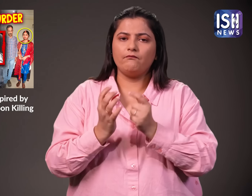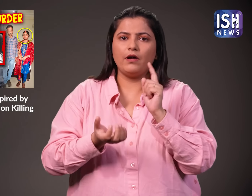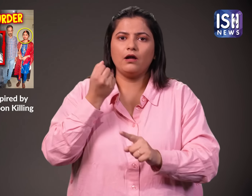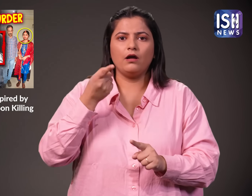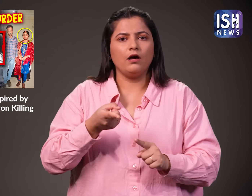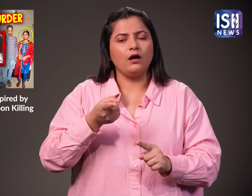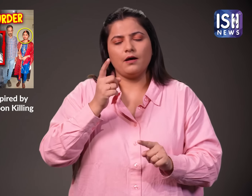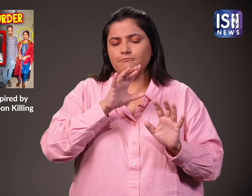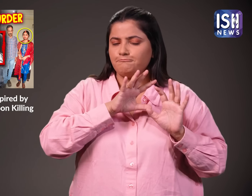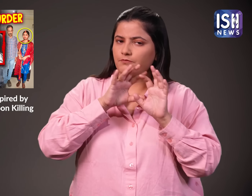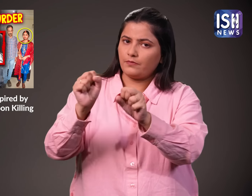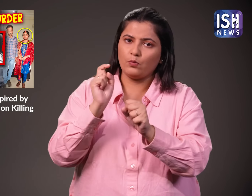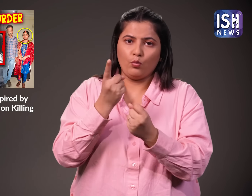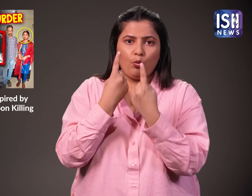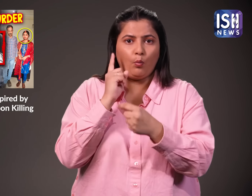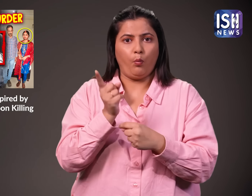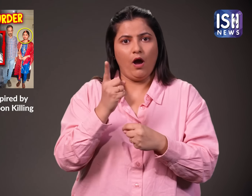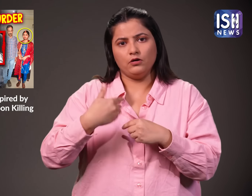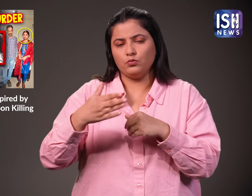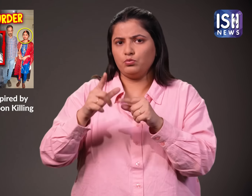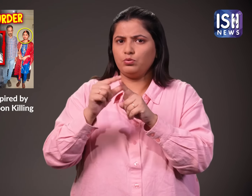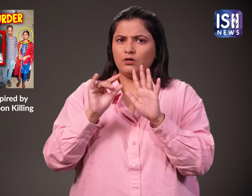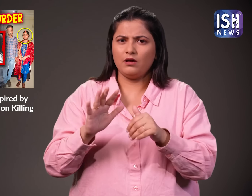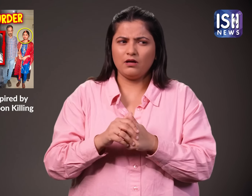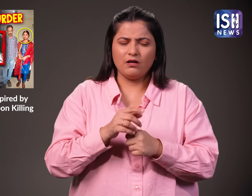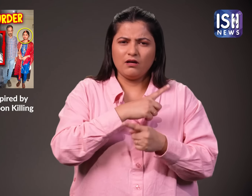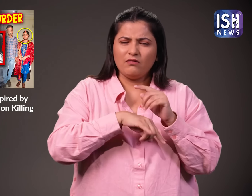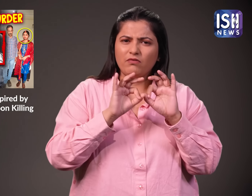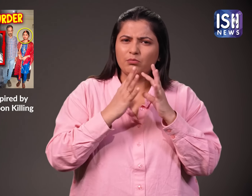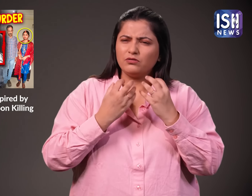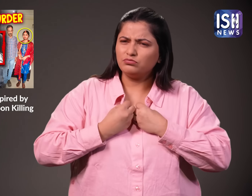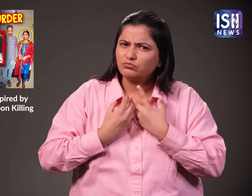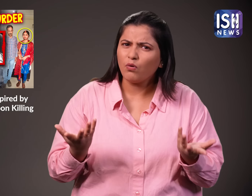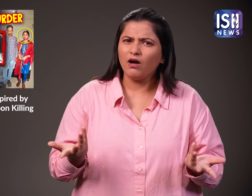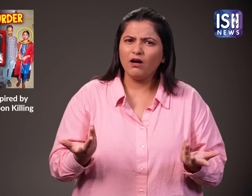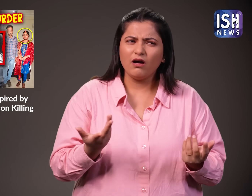Police arrested them and investigation is still on. His family was shocked!